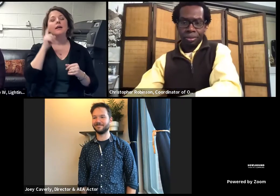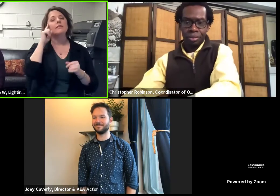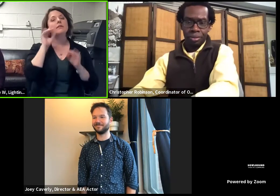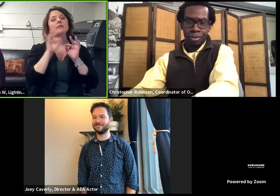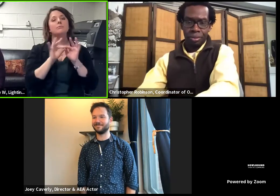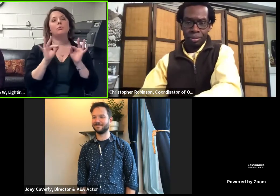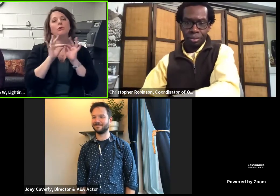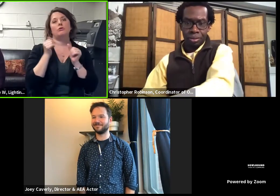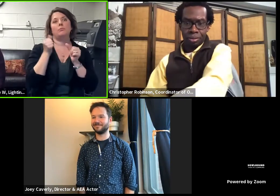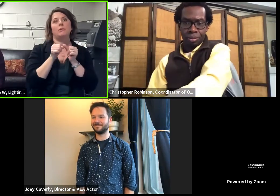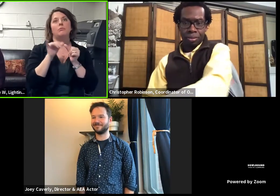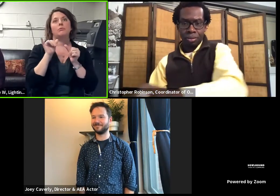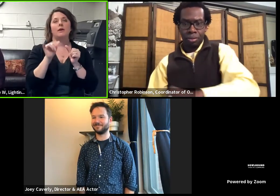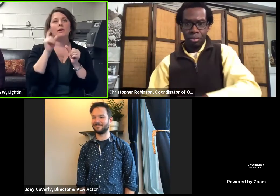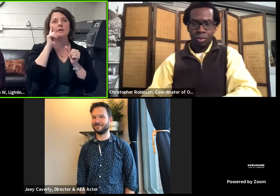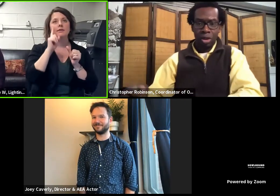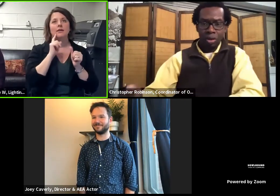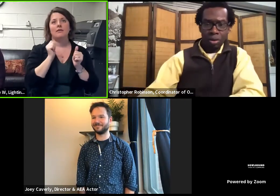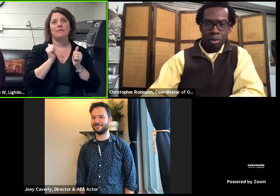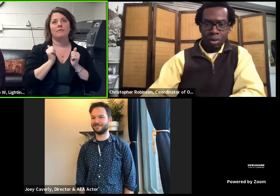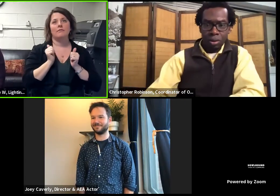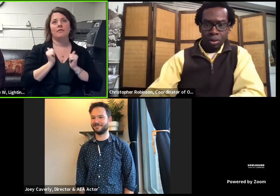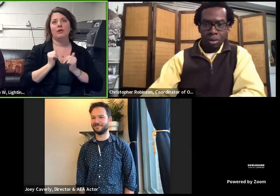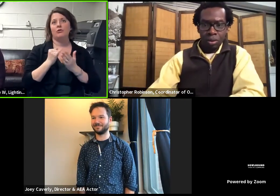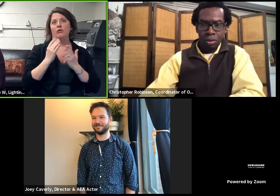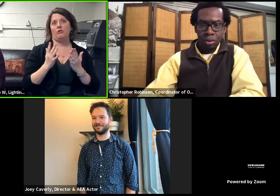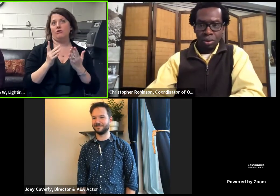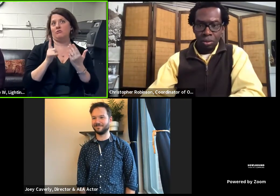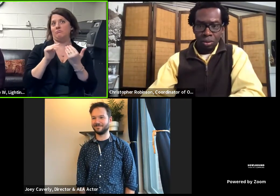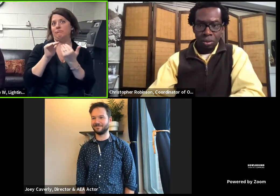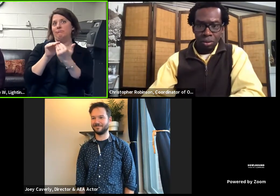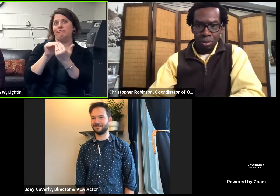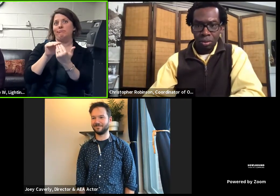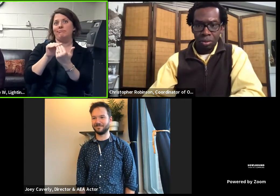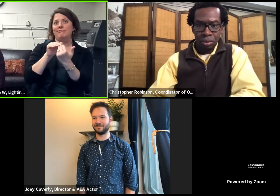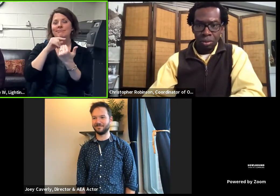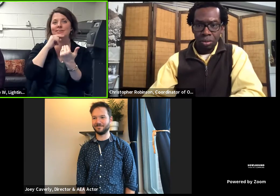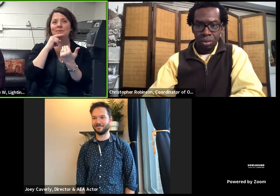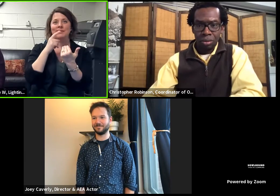This is Annie speaking. I think it's important to remember that deaf actors, artists,